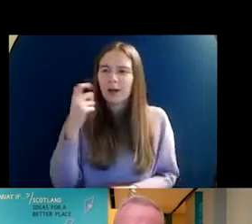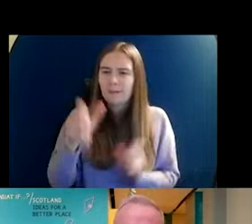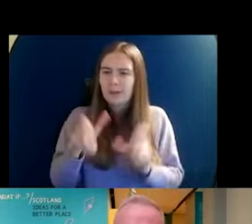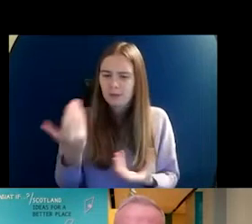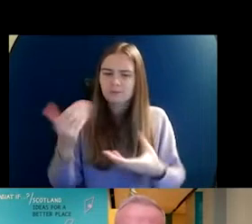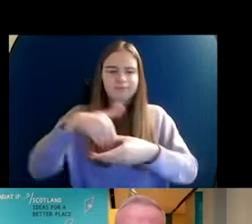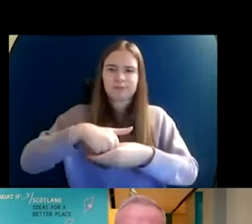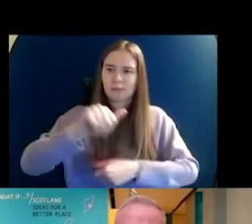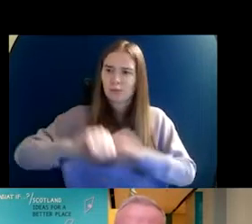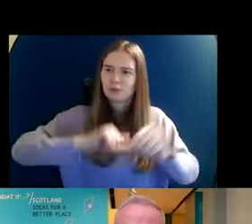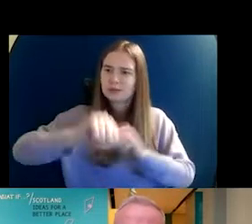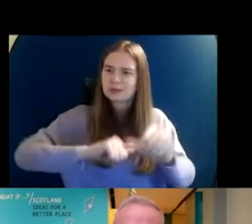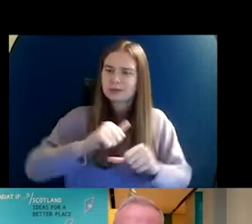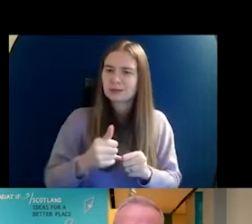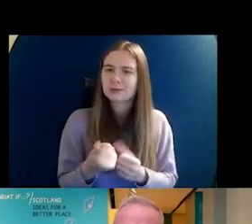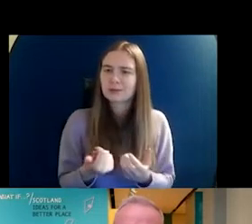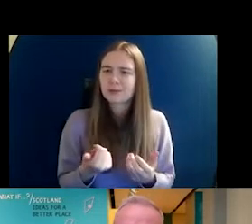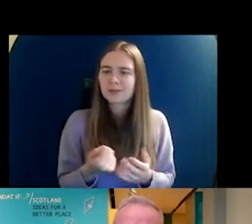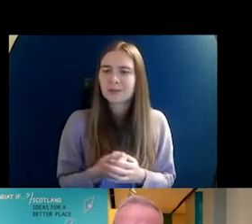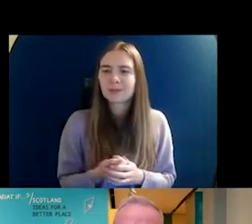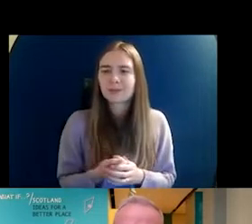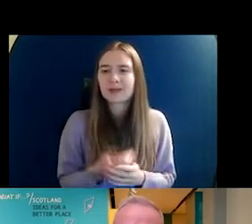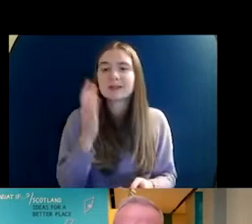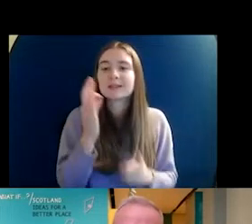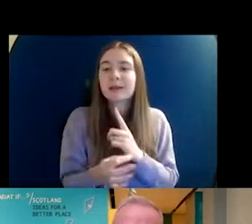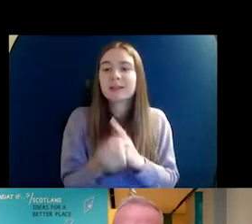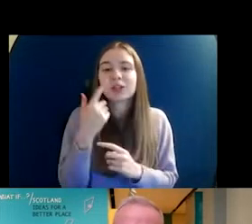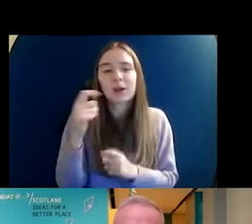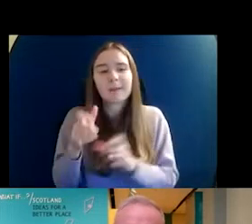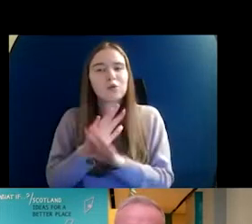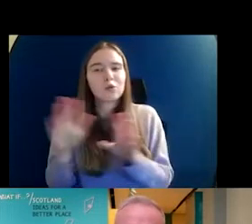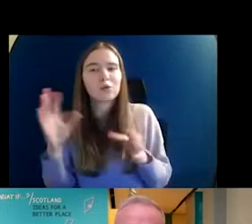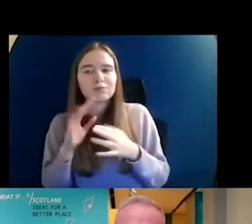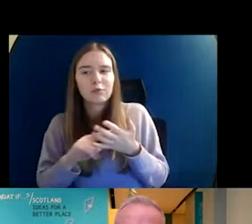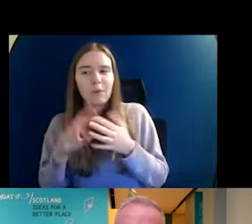who don't normally get engaged with on the future of places.